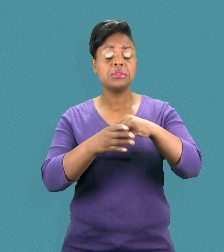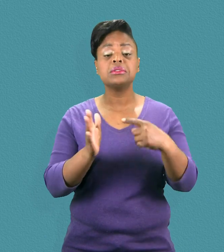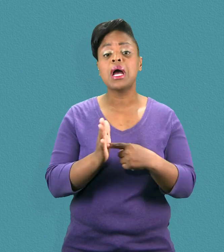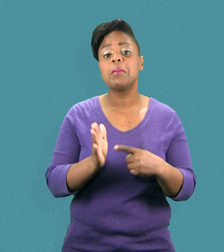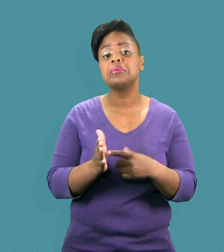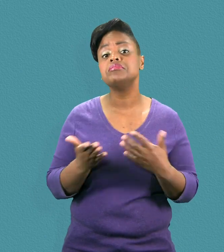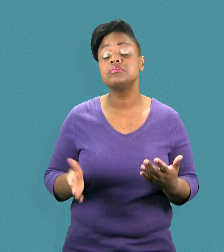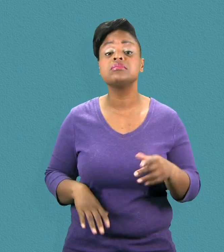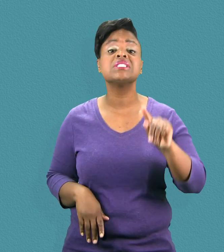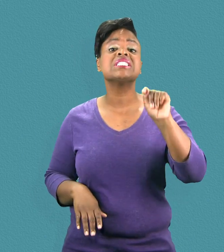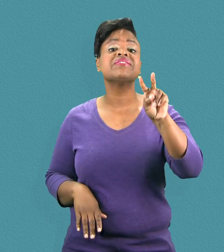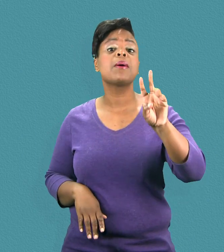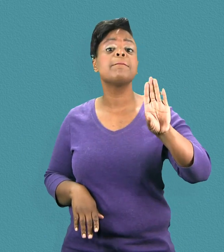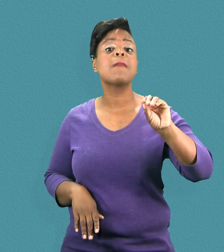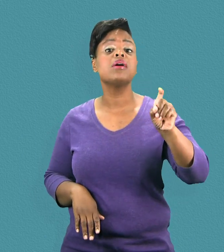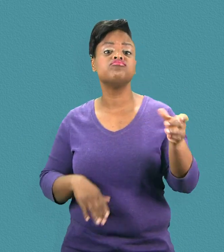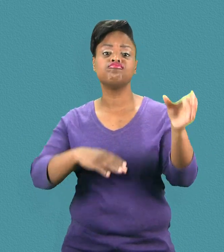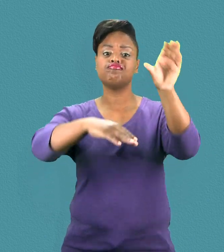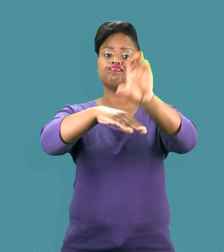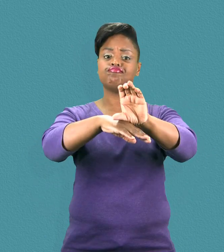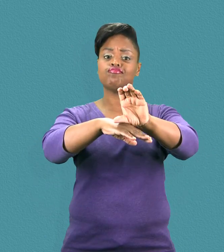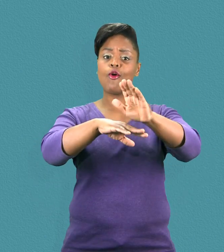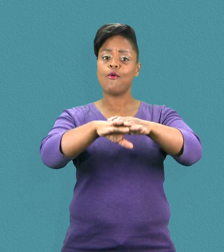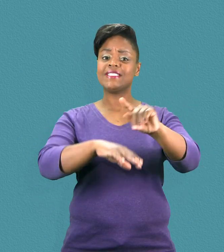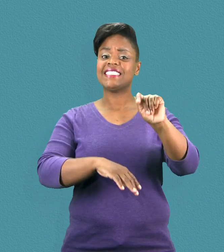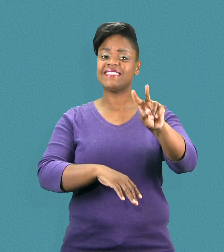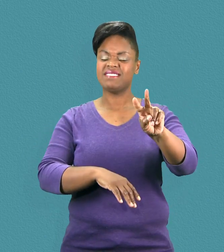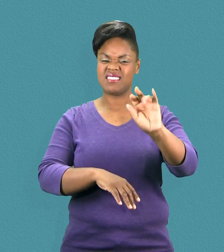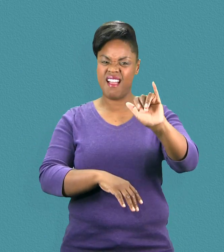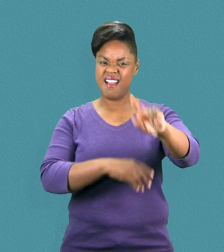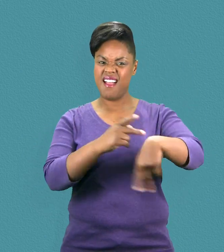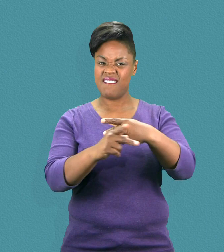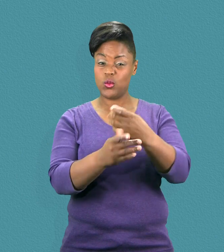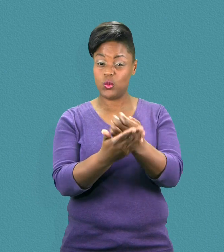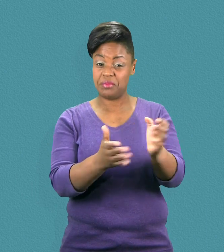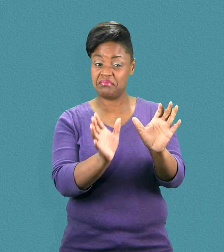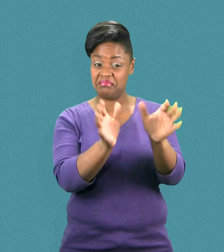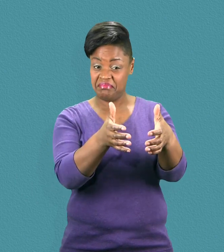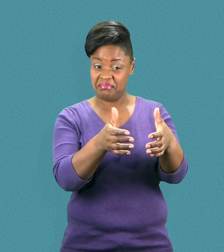(for example: televisions, set-top boxes, and similar devices)